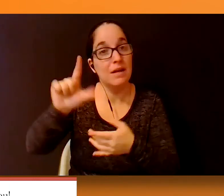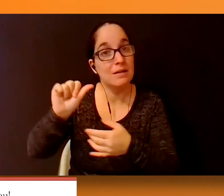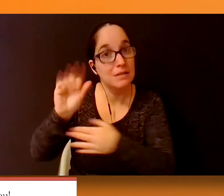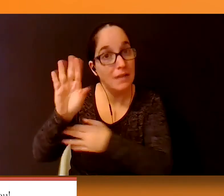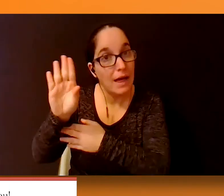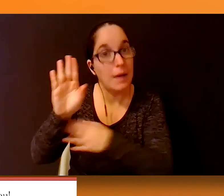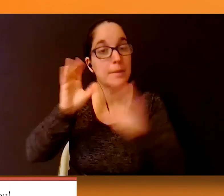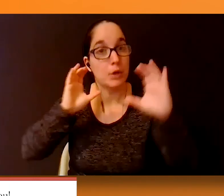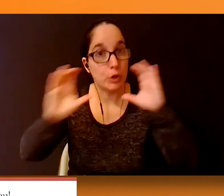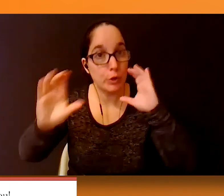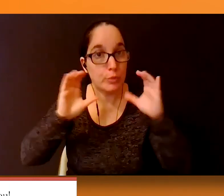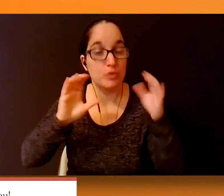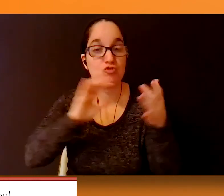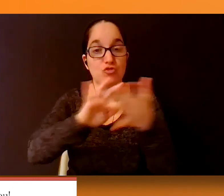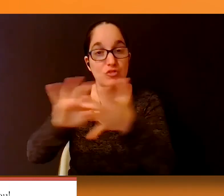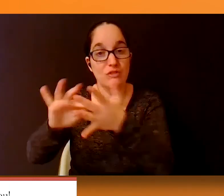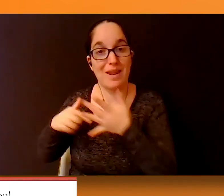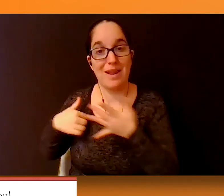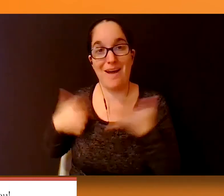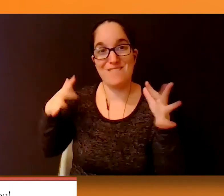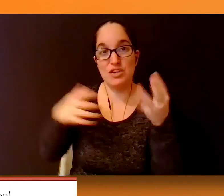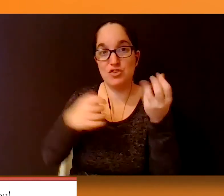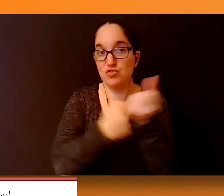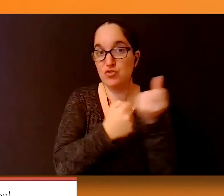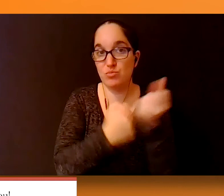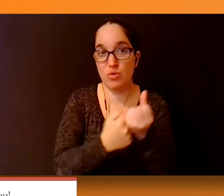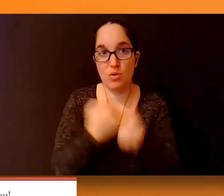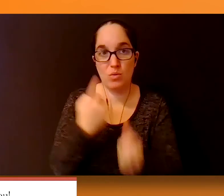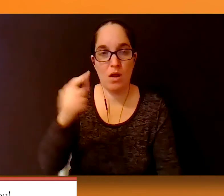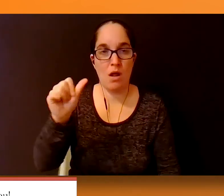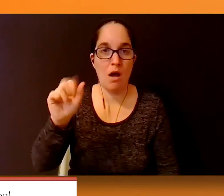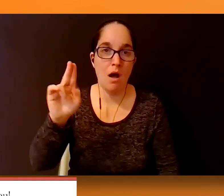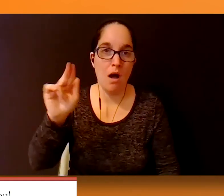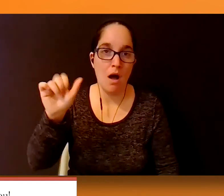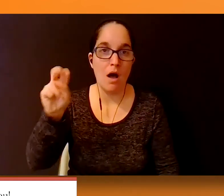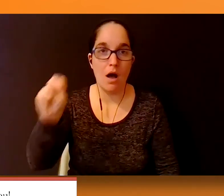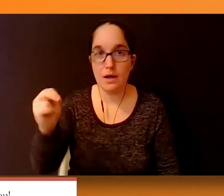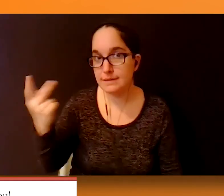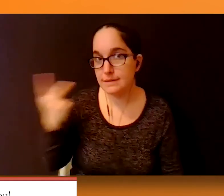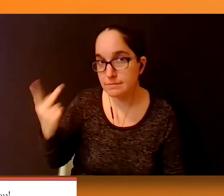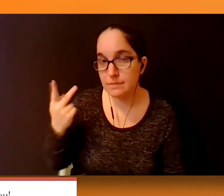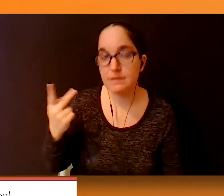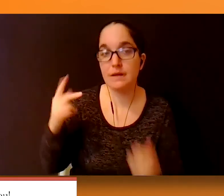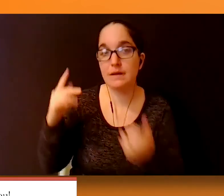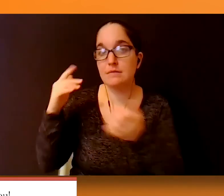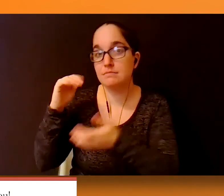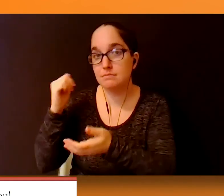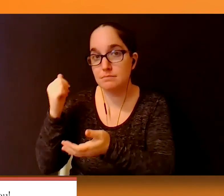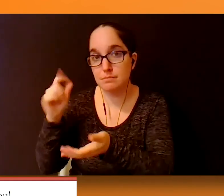communication in lab settings. So, I supported one of your faculty members. Austin and I published on that.